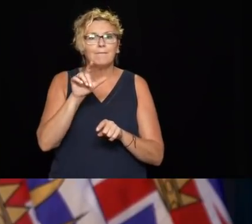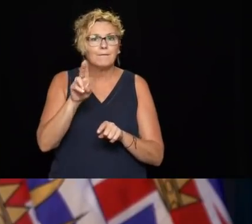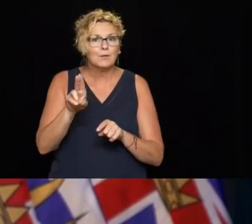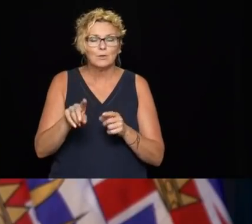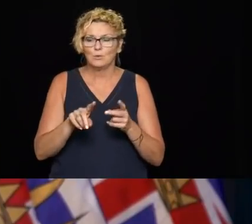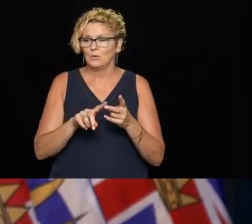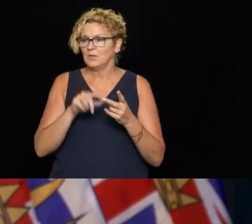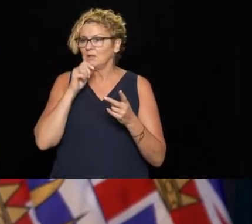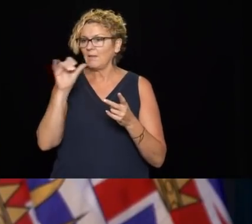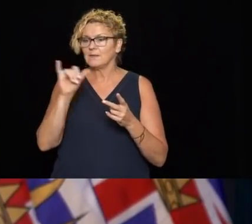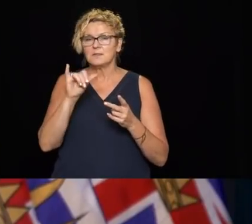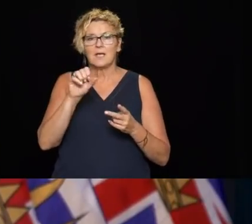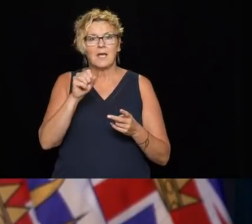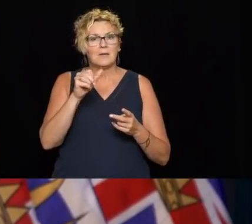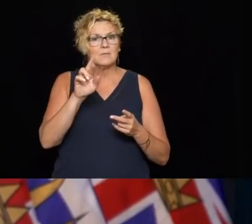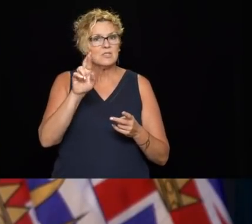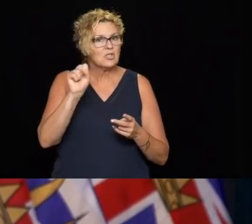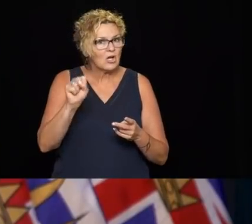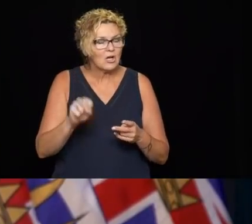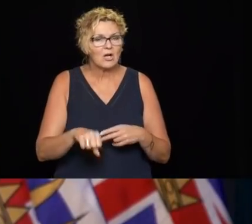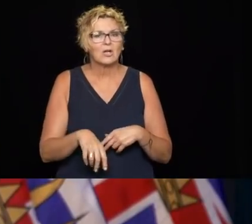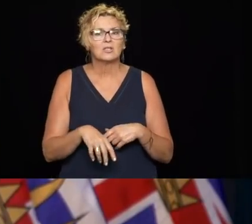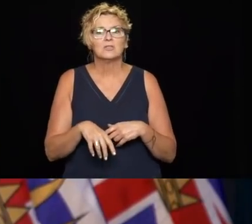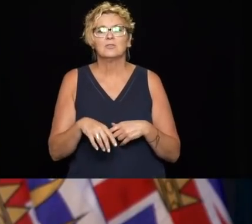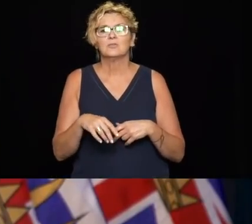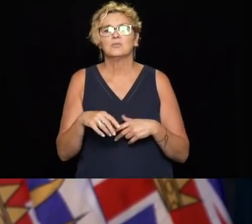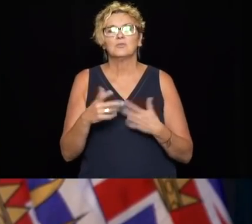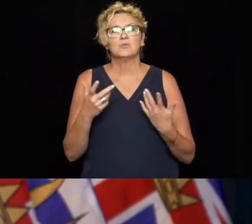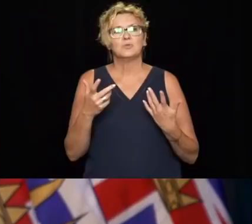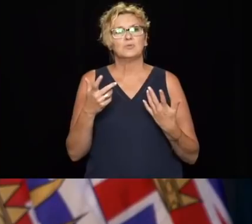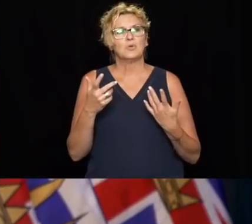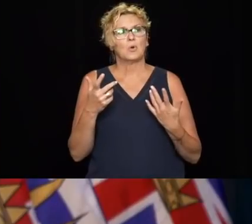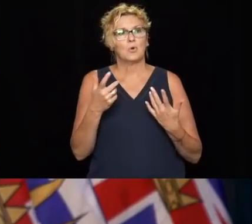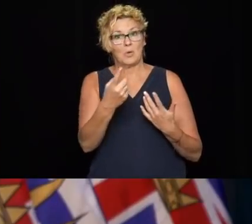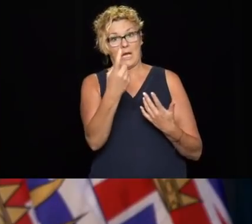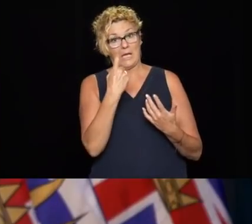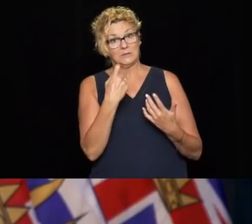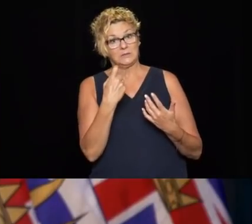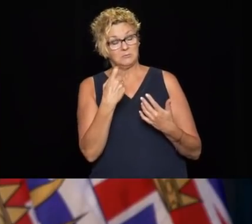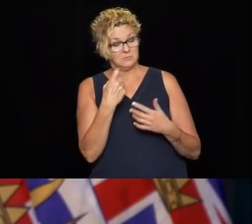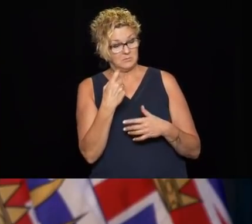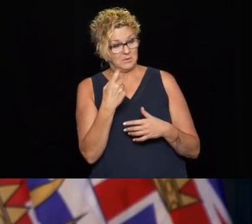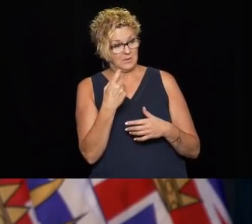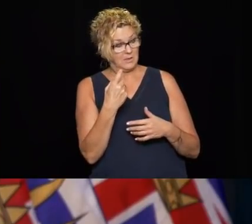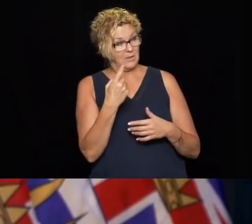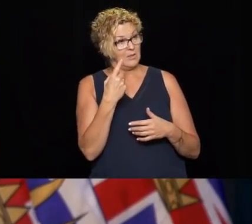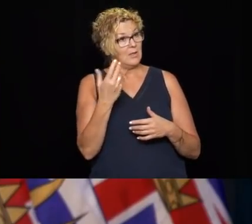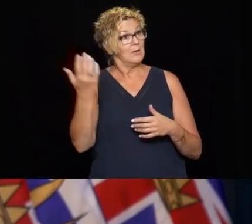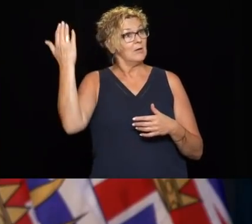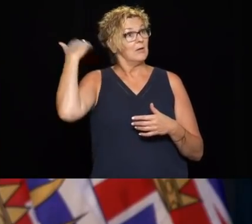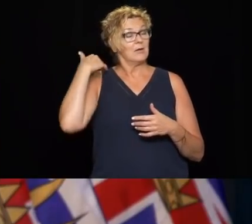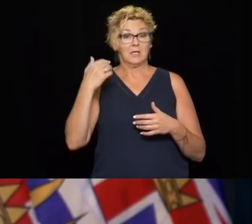is is new, it is not influenza, it is not what has caused stars in 2003. We are watching and learning as we go, as